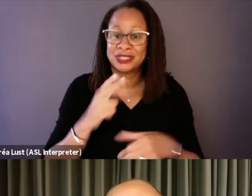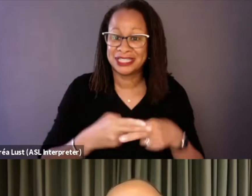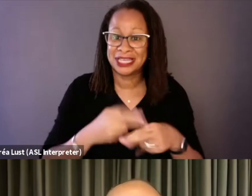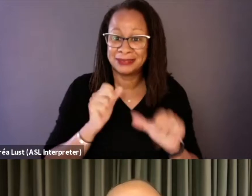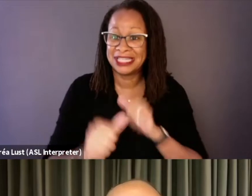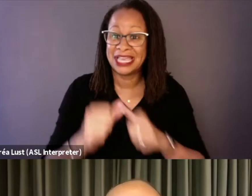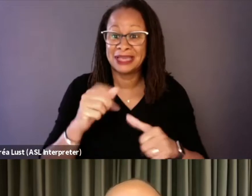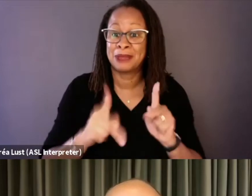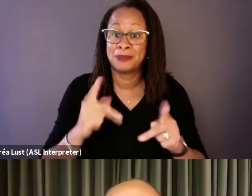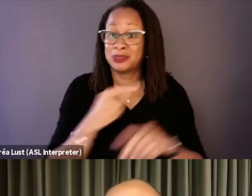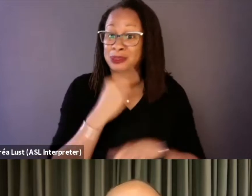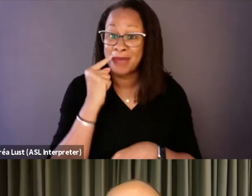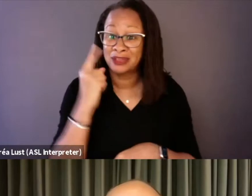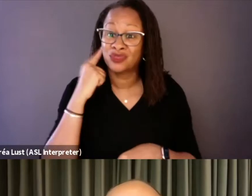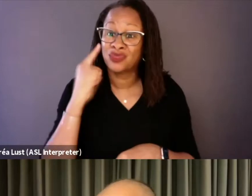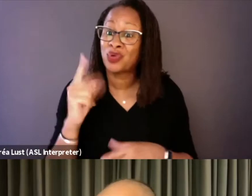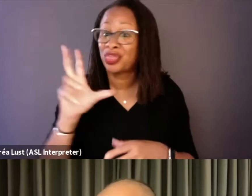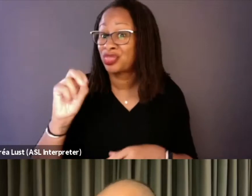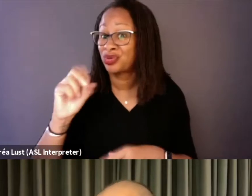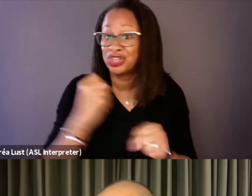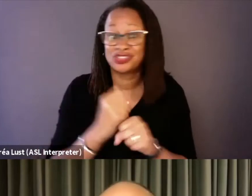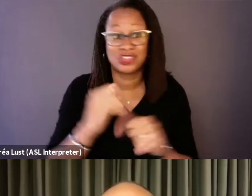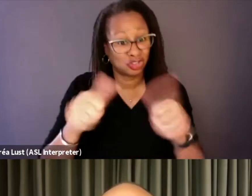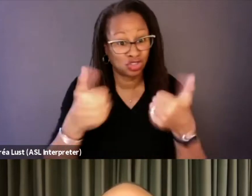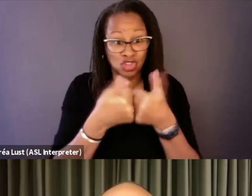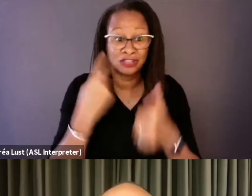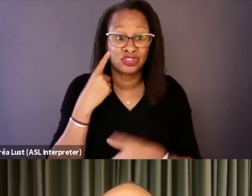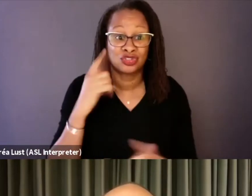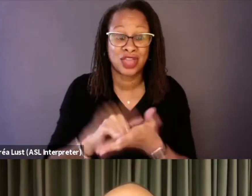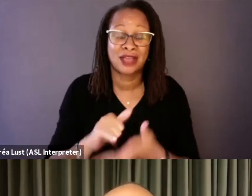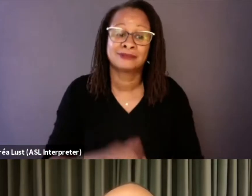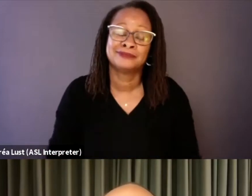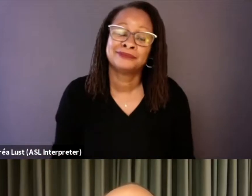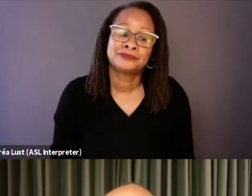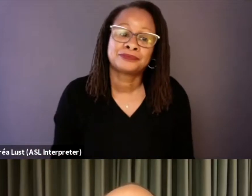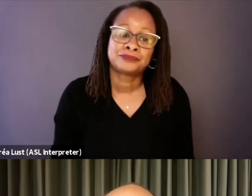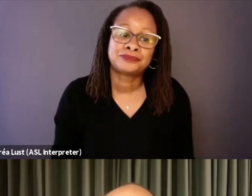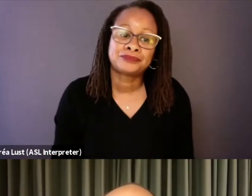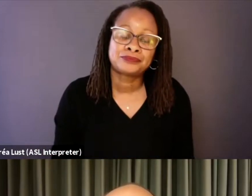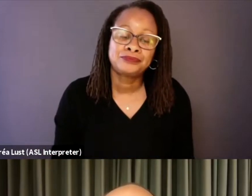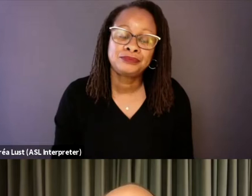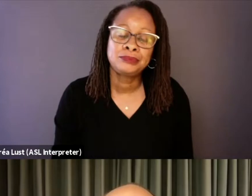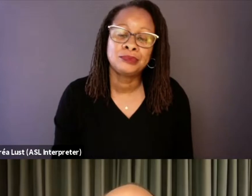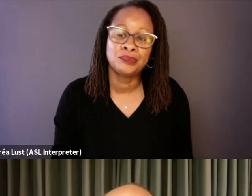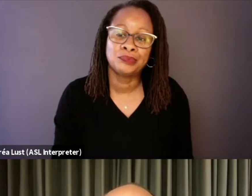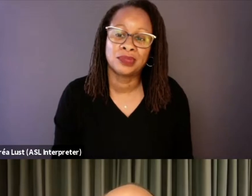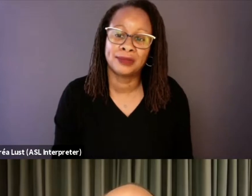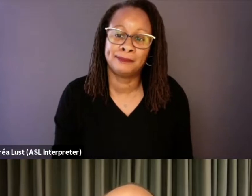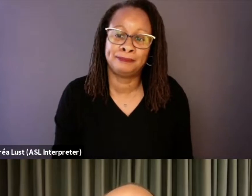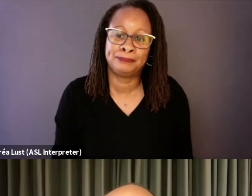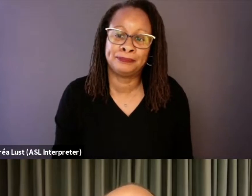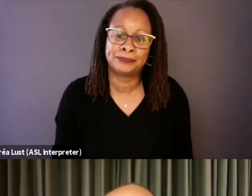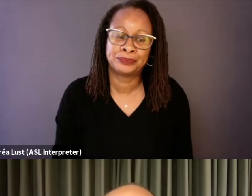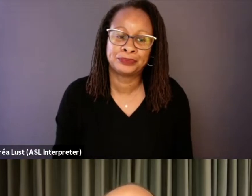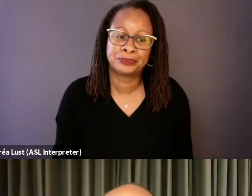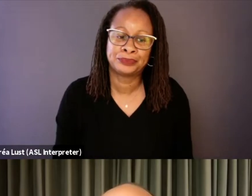And there's a challenge to that. So long before he was diagnosed with AIDS,